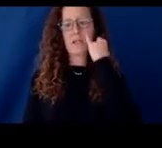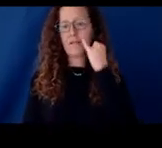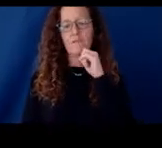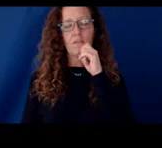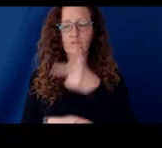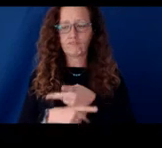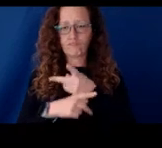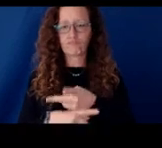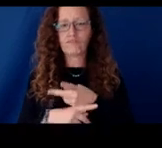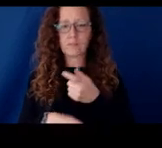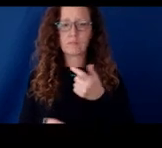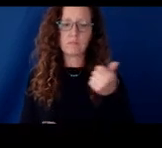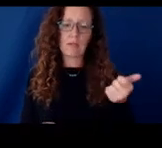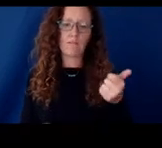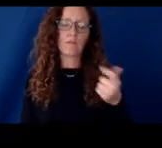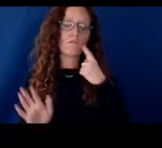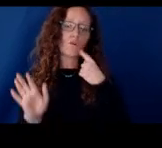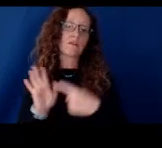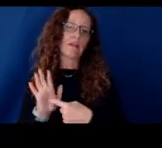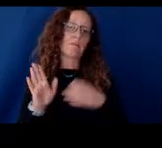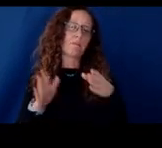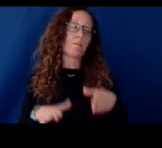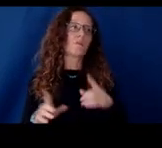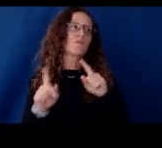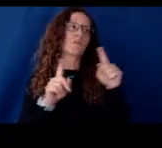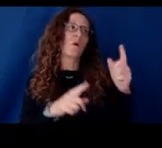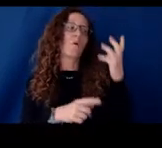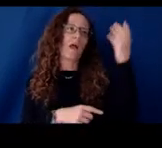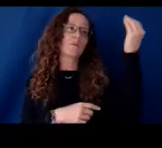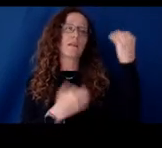of that are when they're attending an outdoor venue, when they're participating in a strenuous